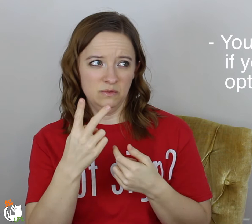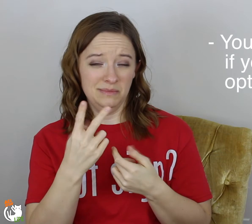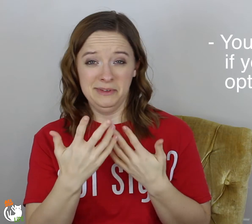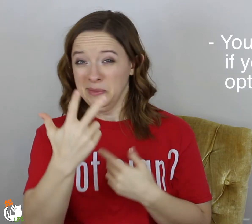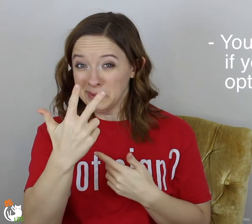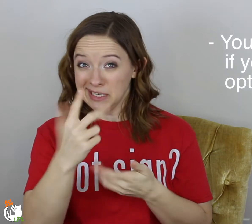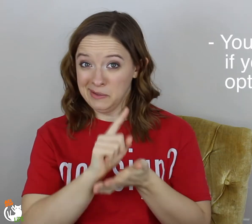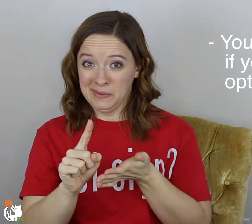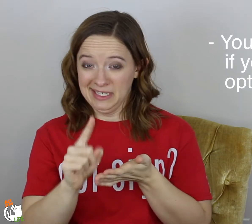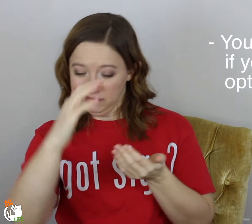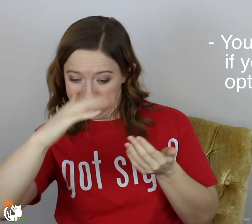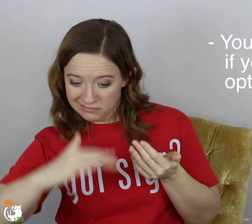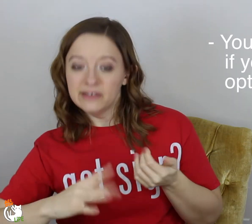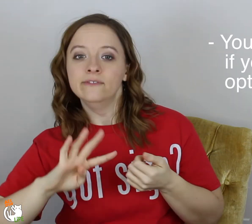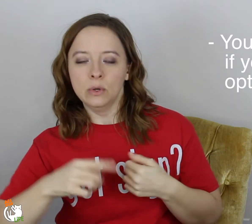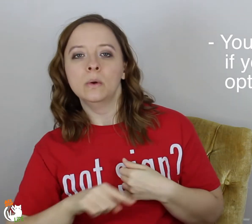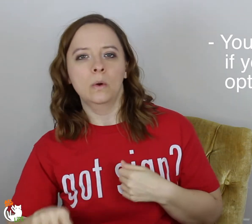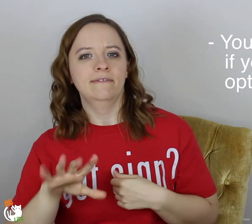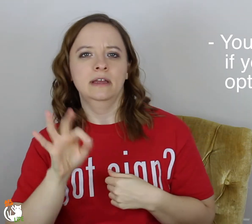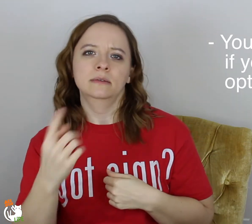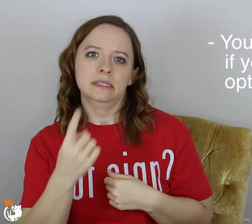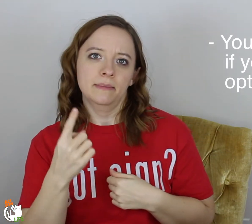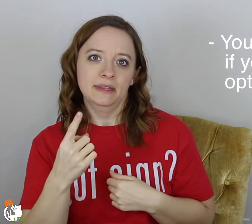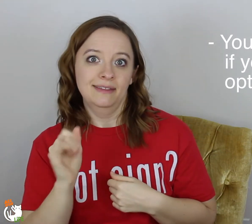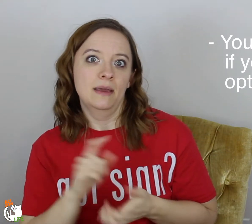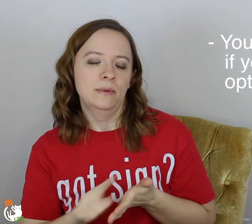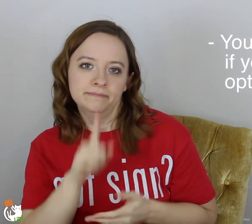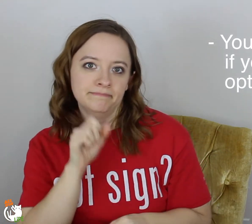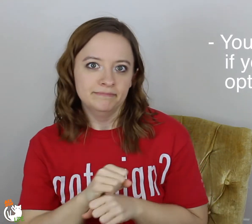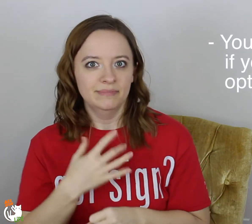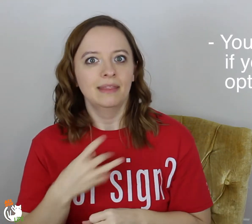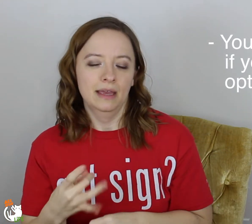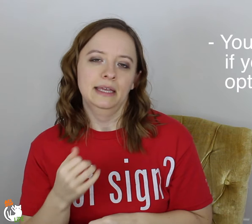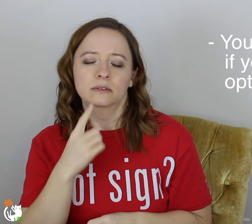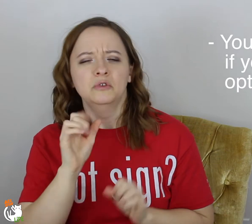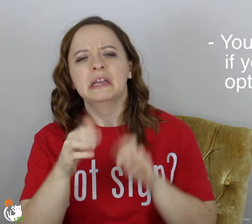maybe 3 weeks and then the fourth week we found something that we actually liked.